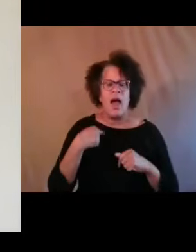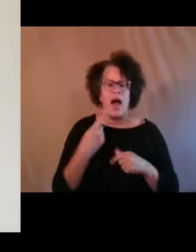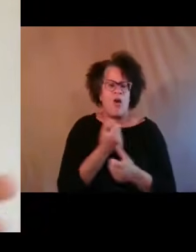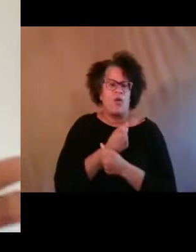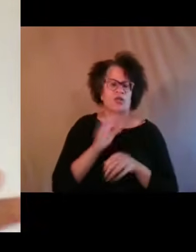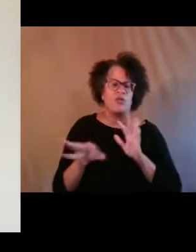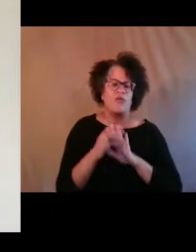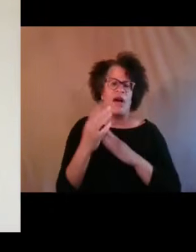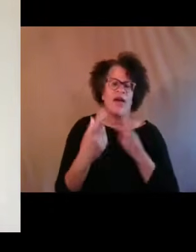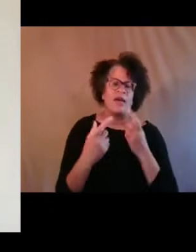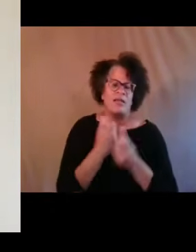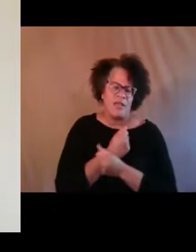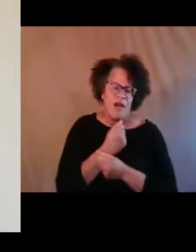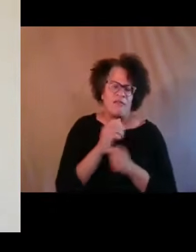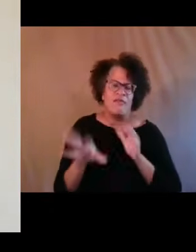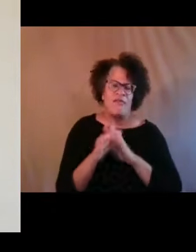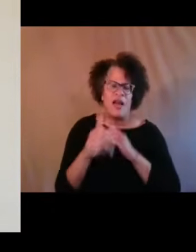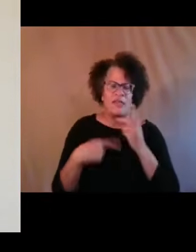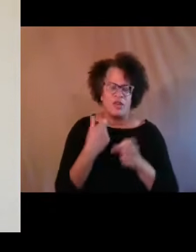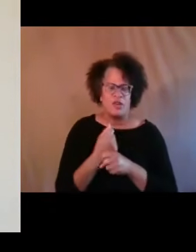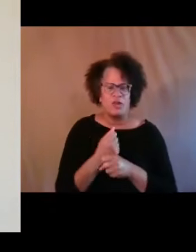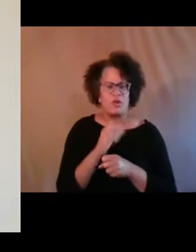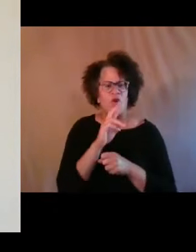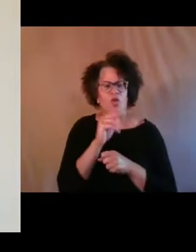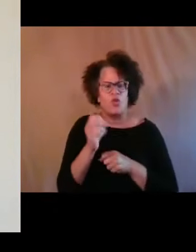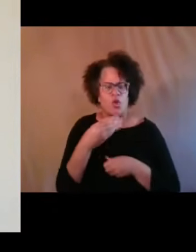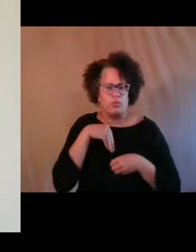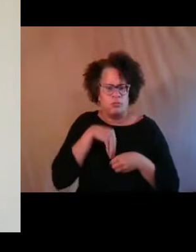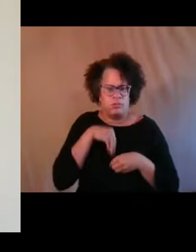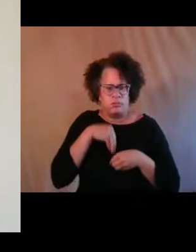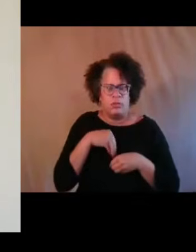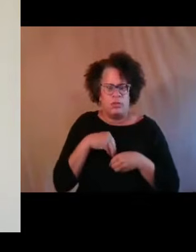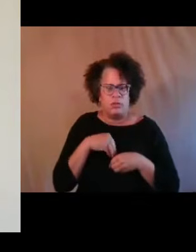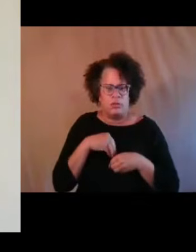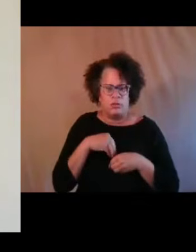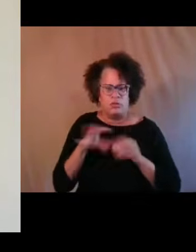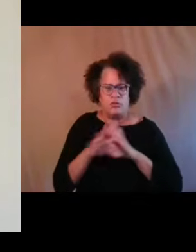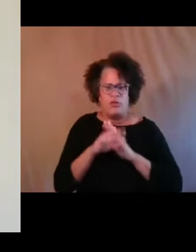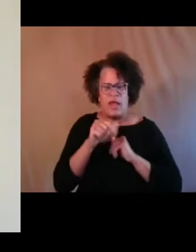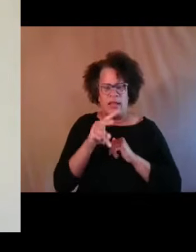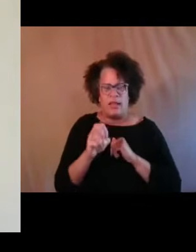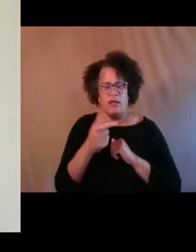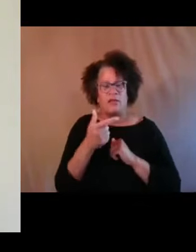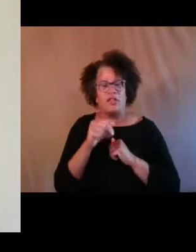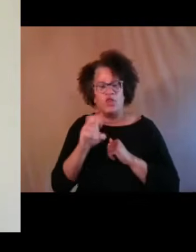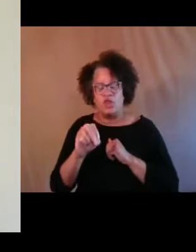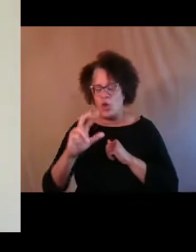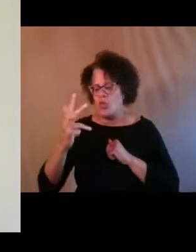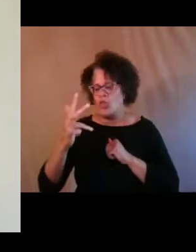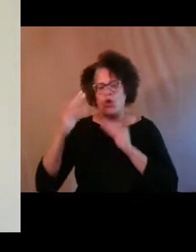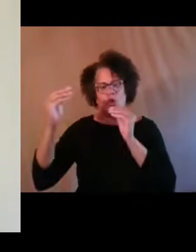so keeps a rose quartz between her breasts. Gio, the 3rd grade teacher in Bed-Stuy use